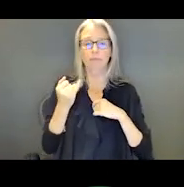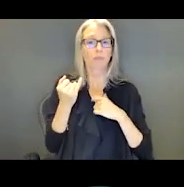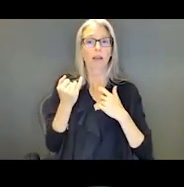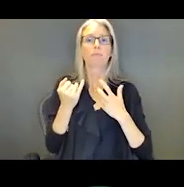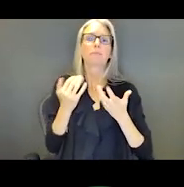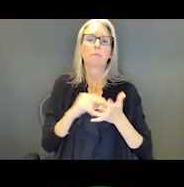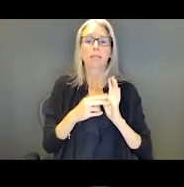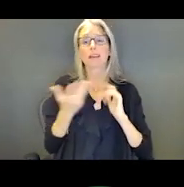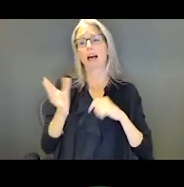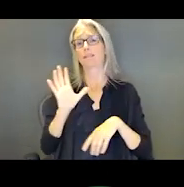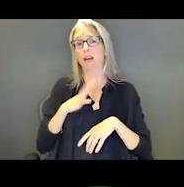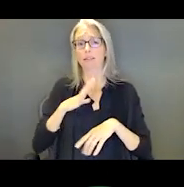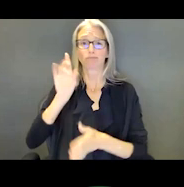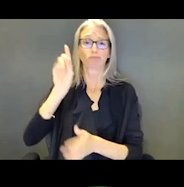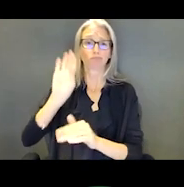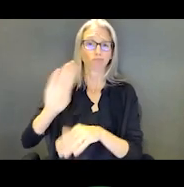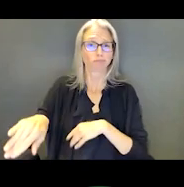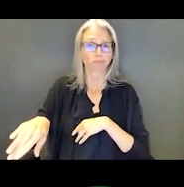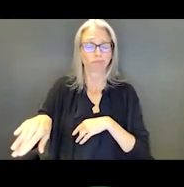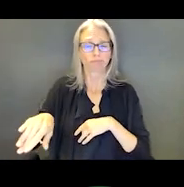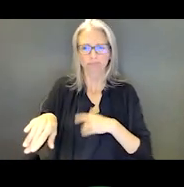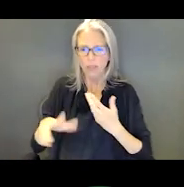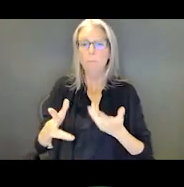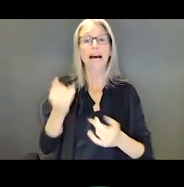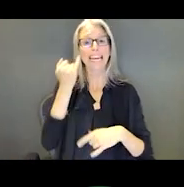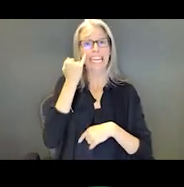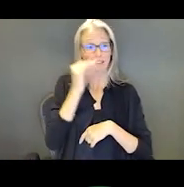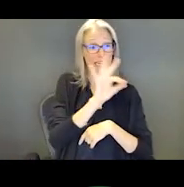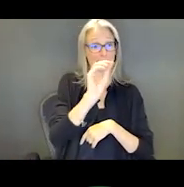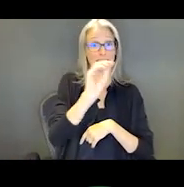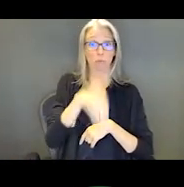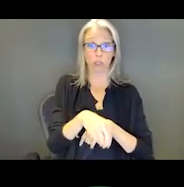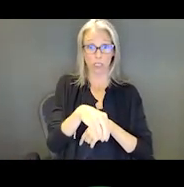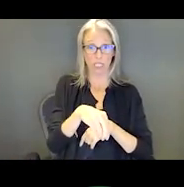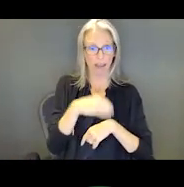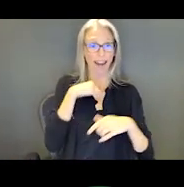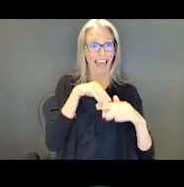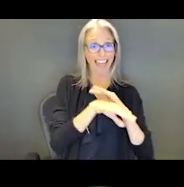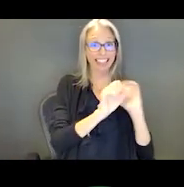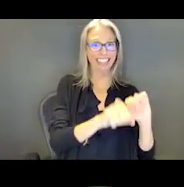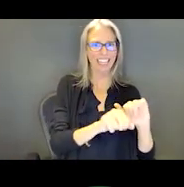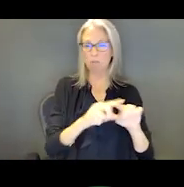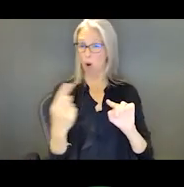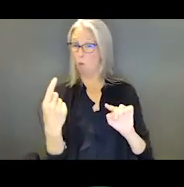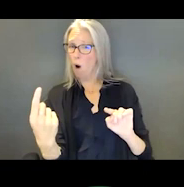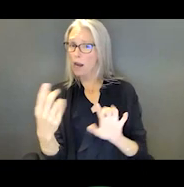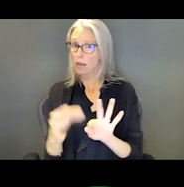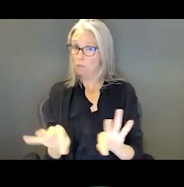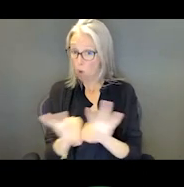that people without access will just leave. The creation of cognitive space was key to enhancing the team members experiences of